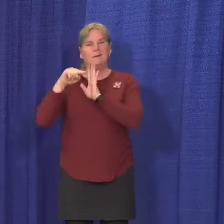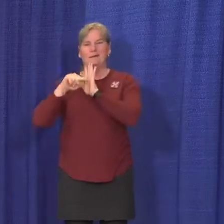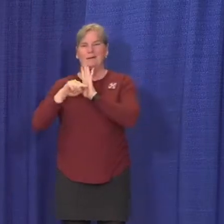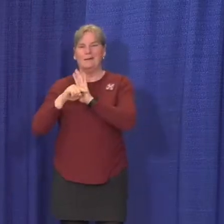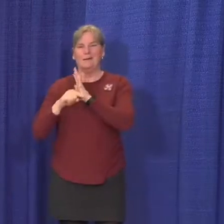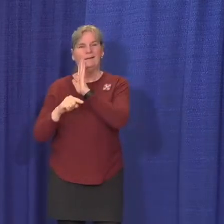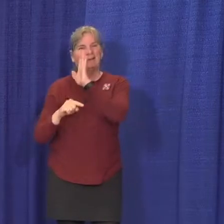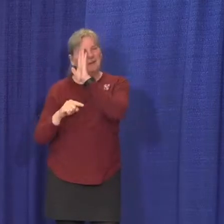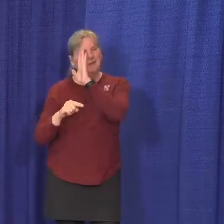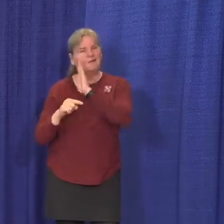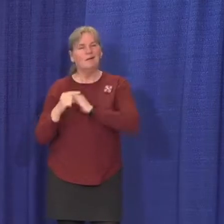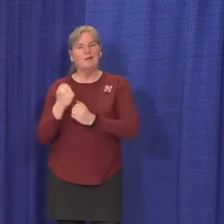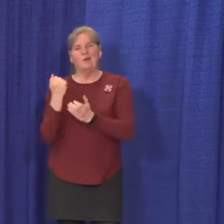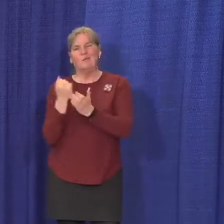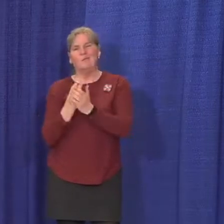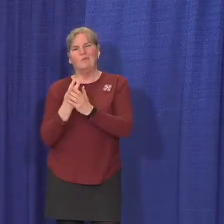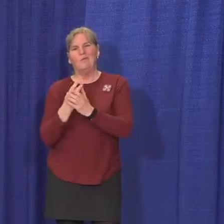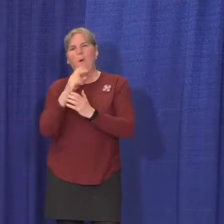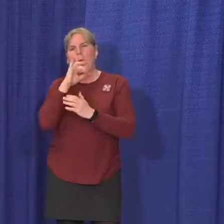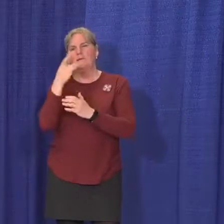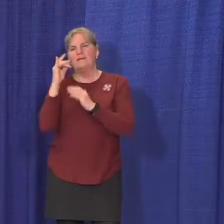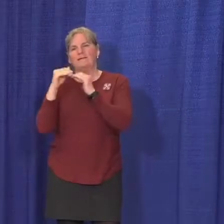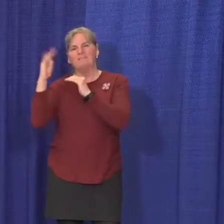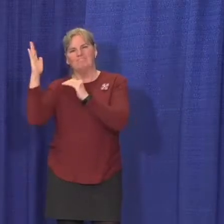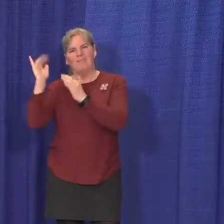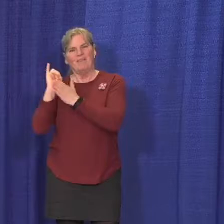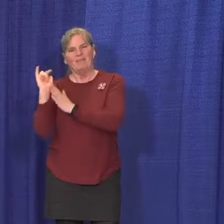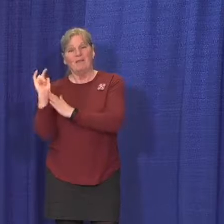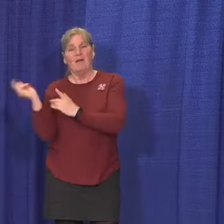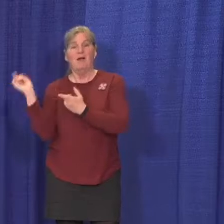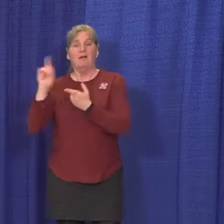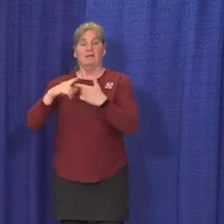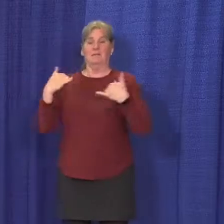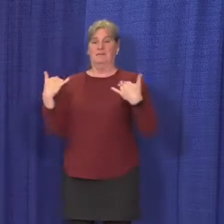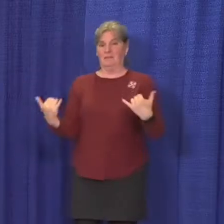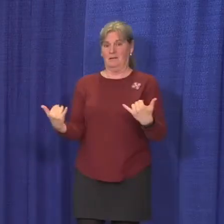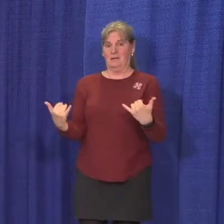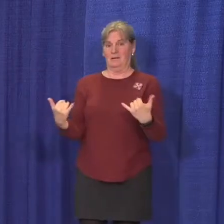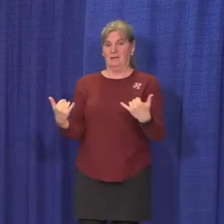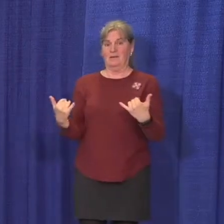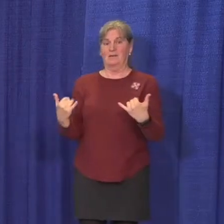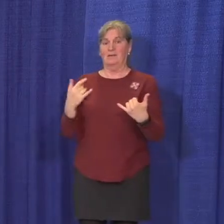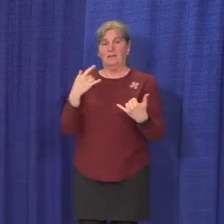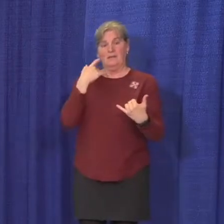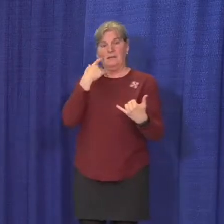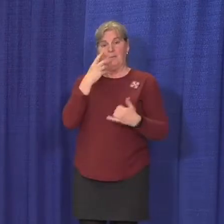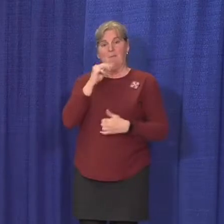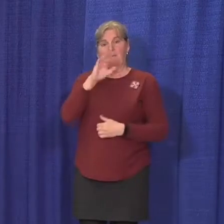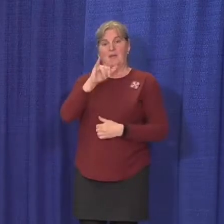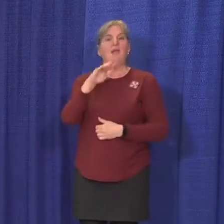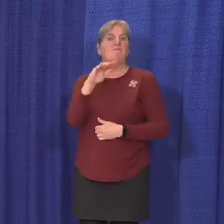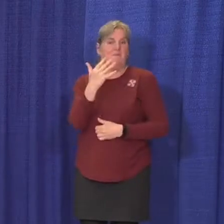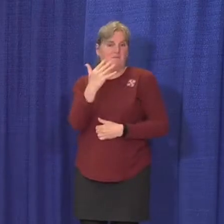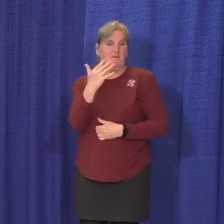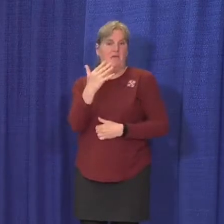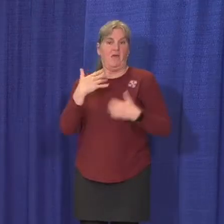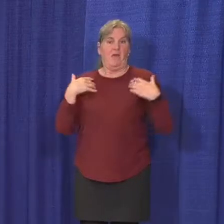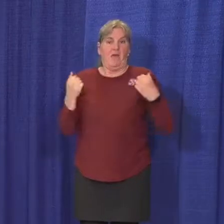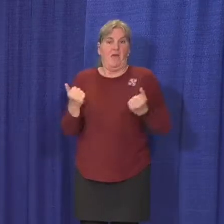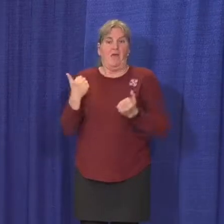The only drawback has been the vaccines were only approved for adults until now. That changed on the 5th of May